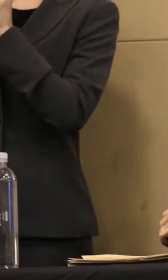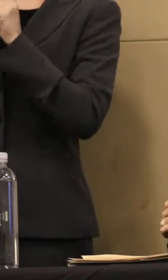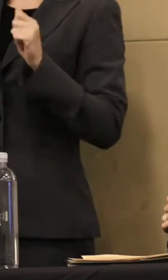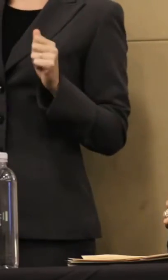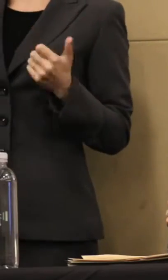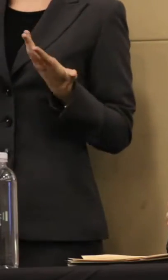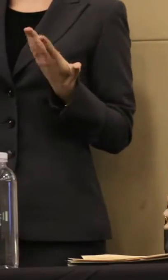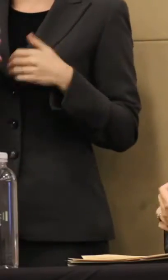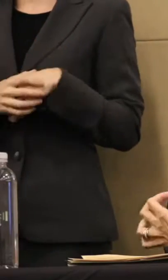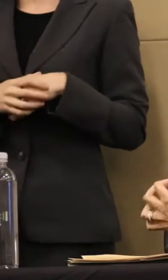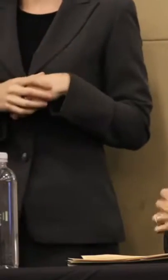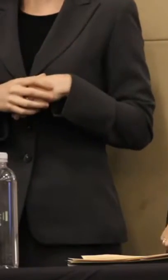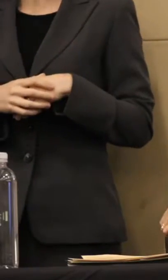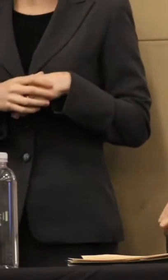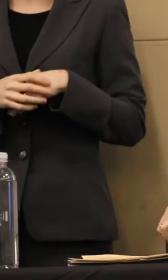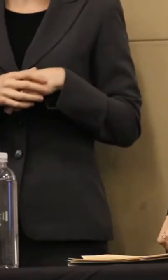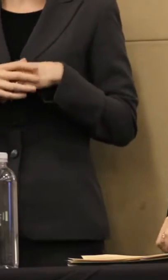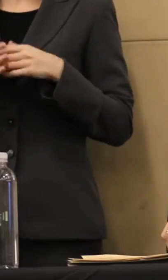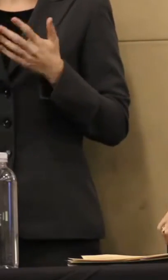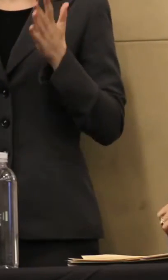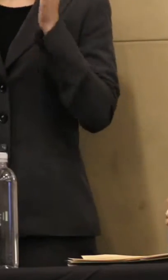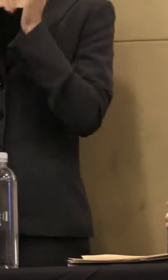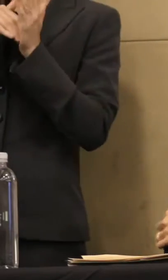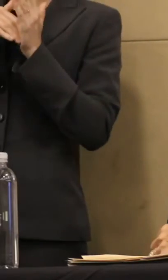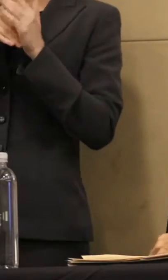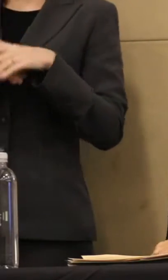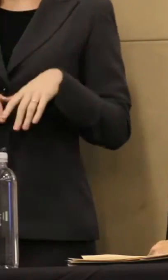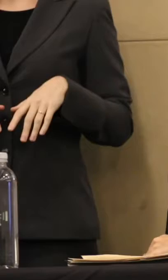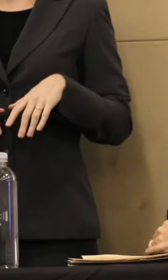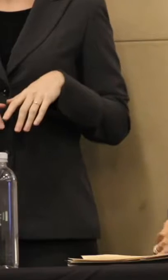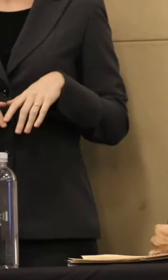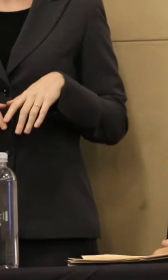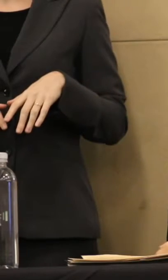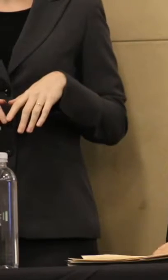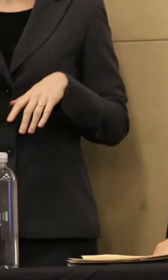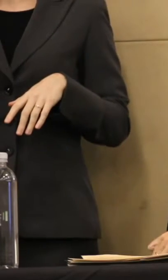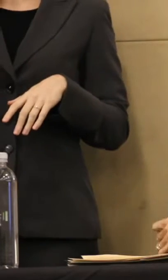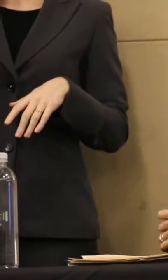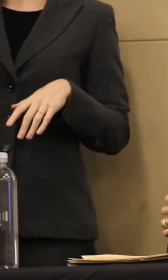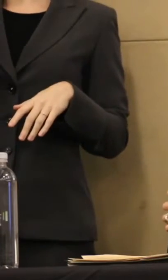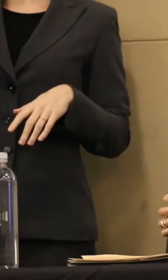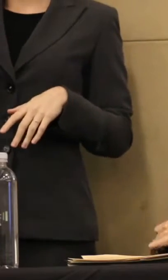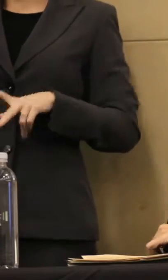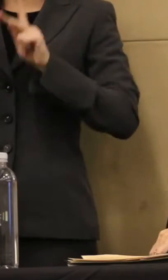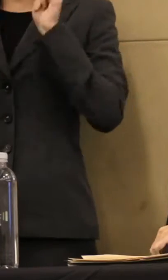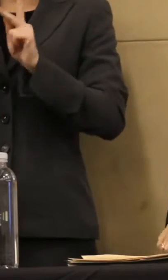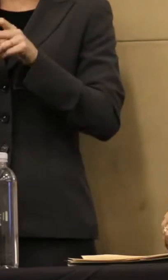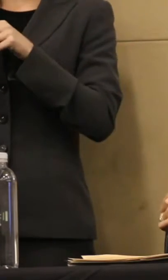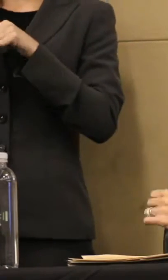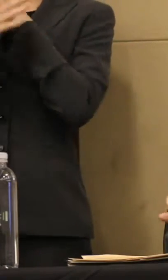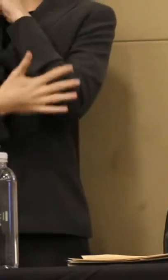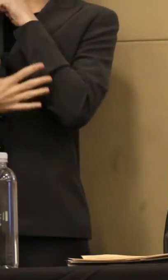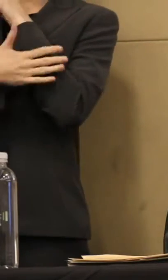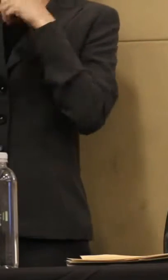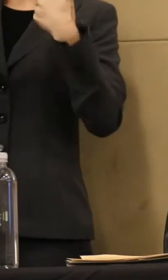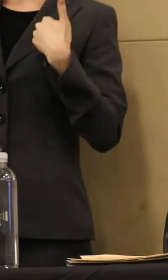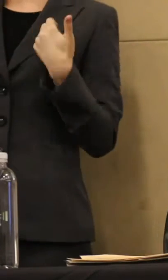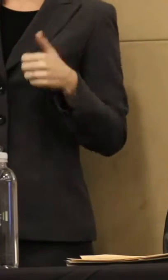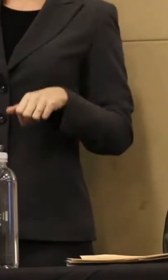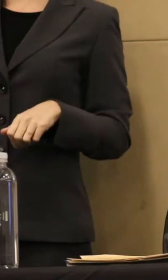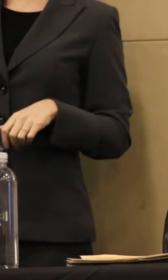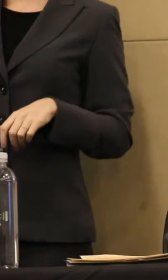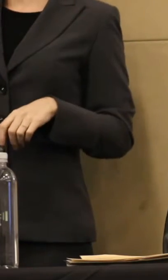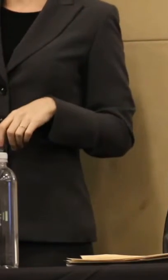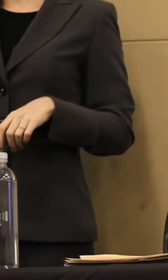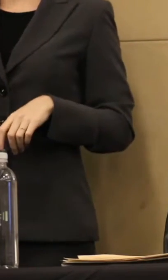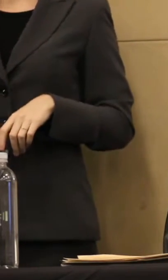Again, one in five people in this country have a disability in the onstage anenberg